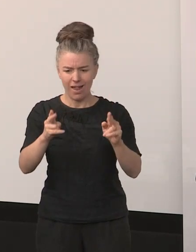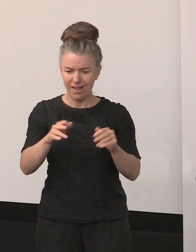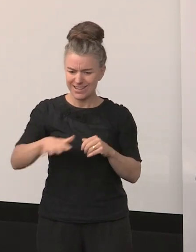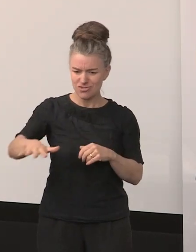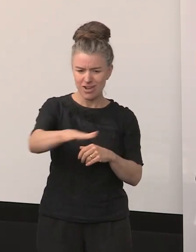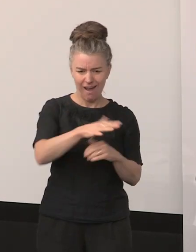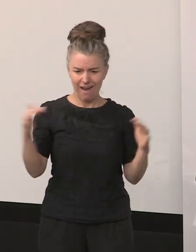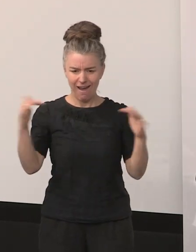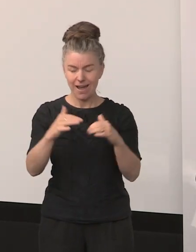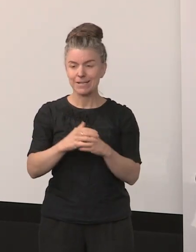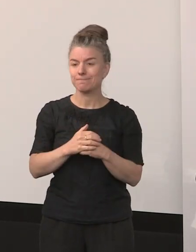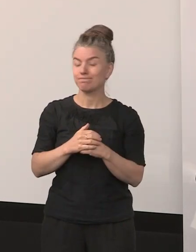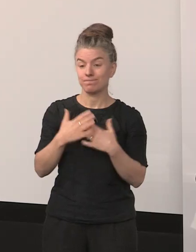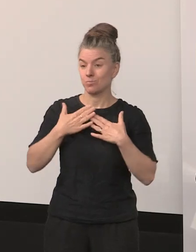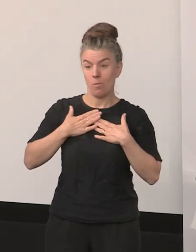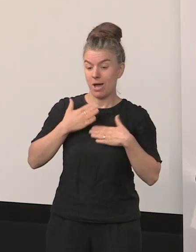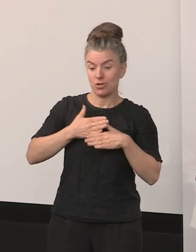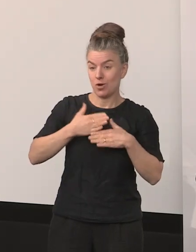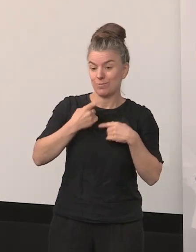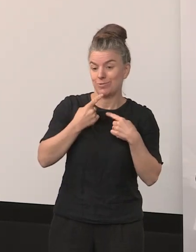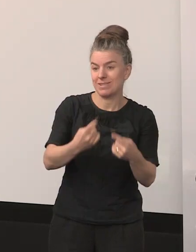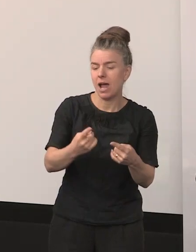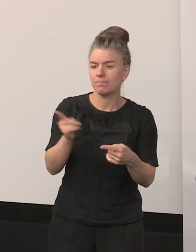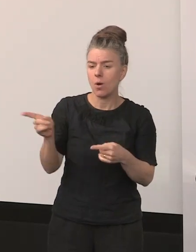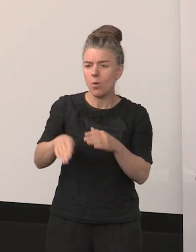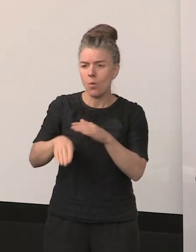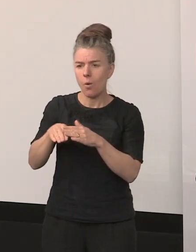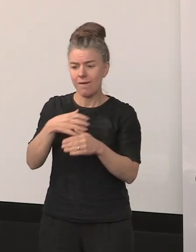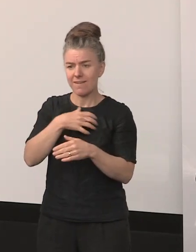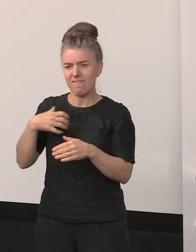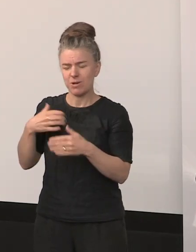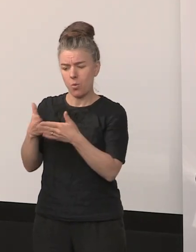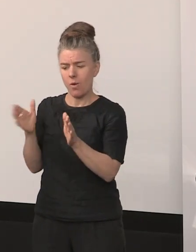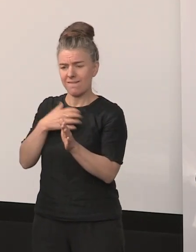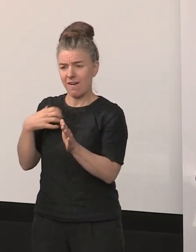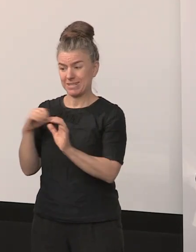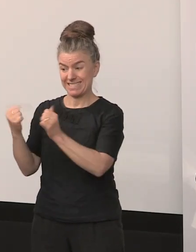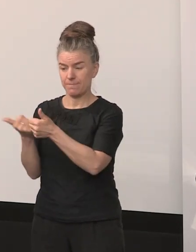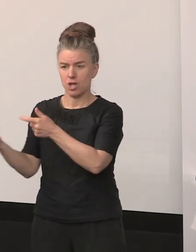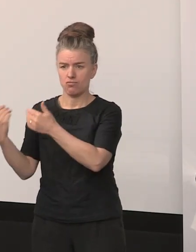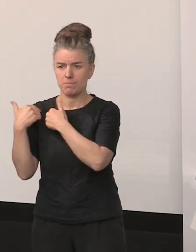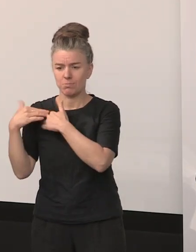So, it's not my job to order. I've outlined what the expectations are. The all-of-government